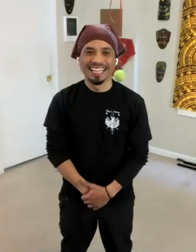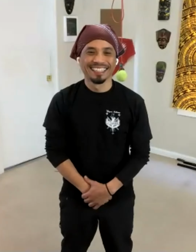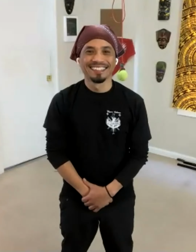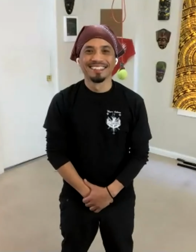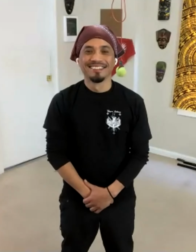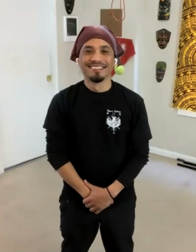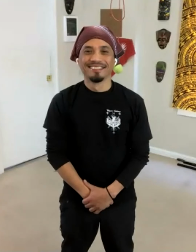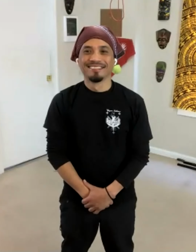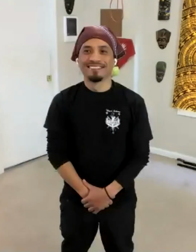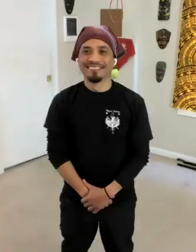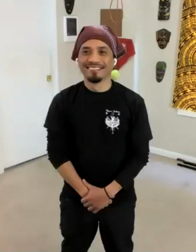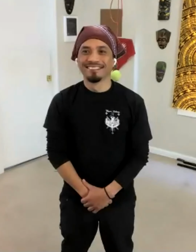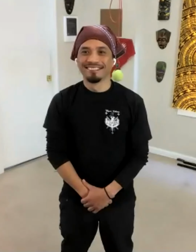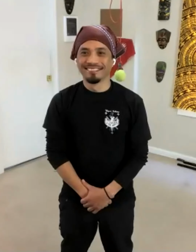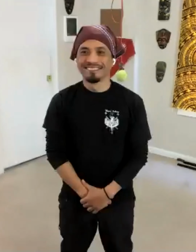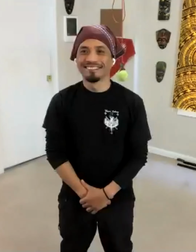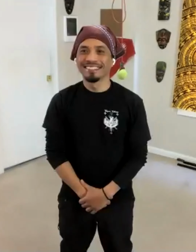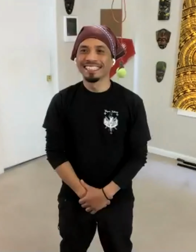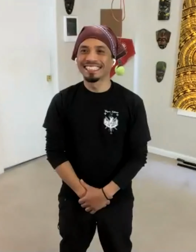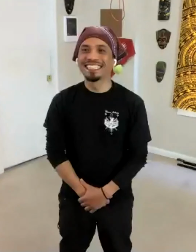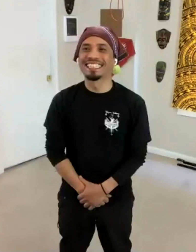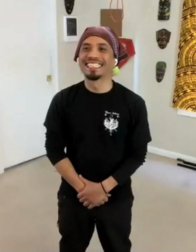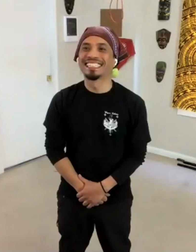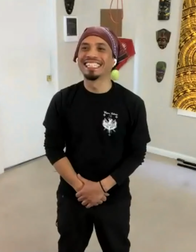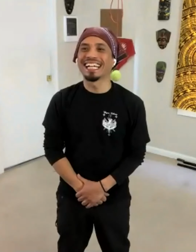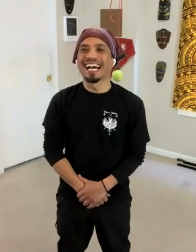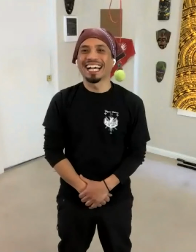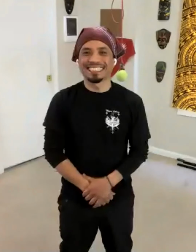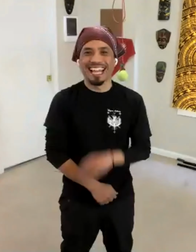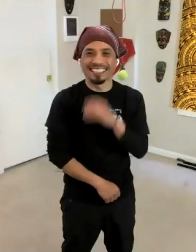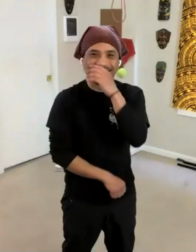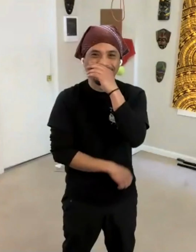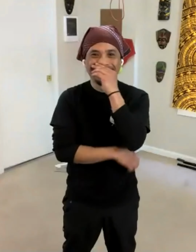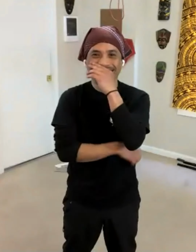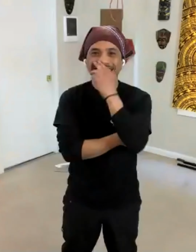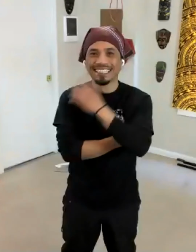CHANDLER BING?